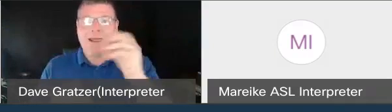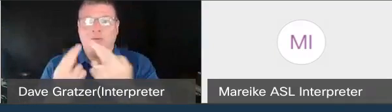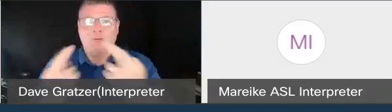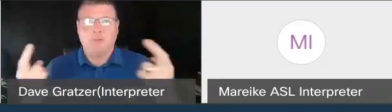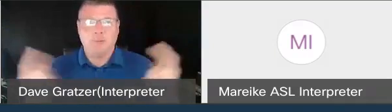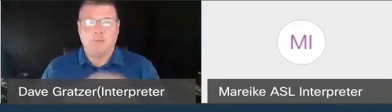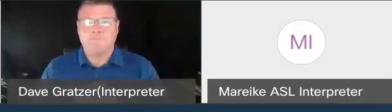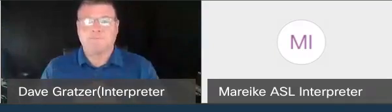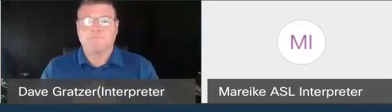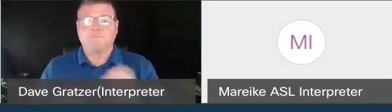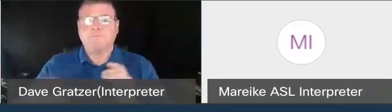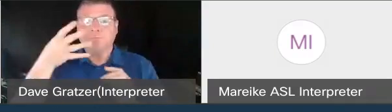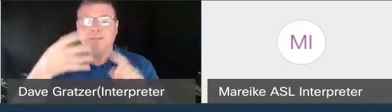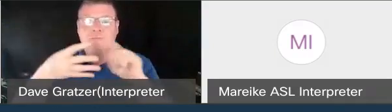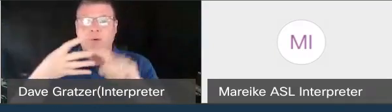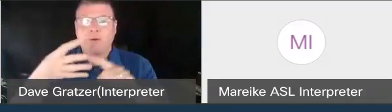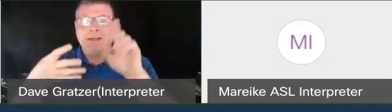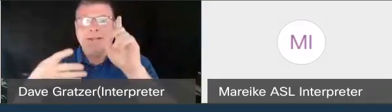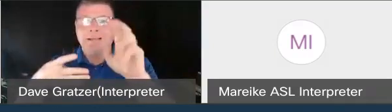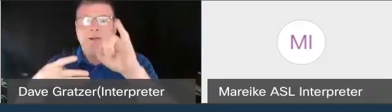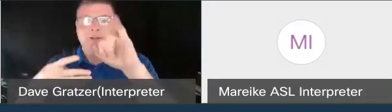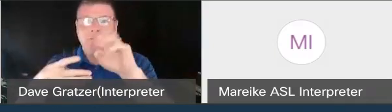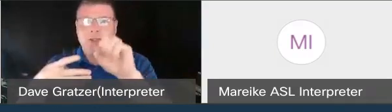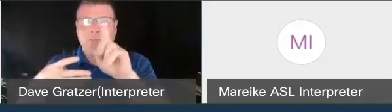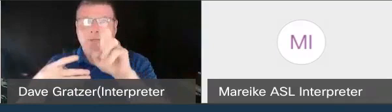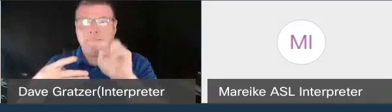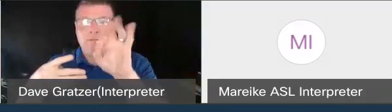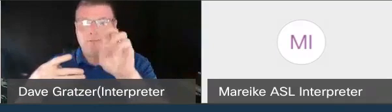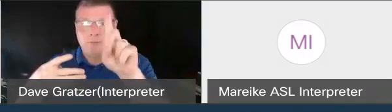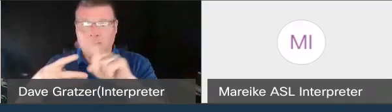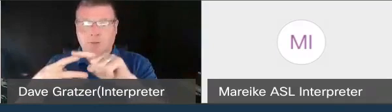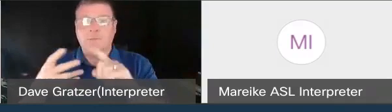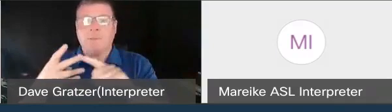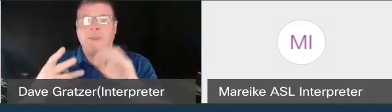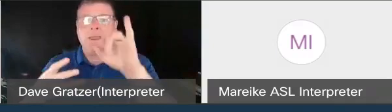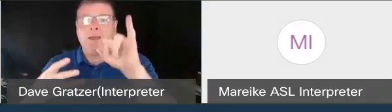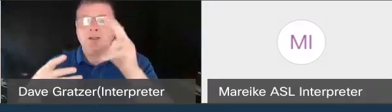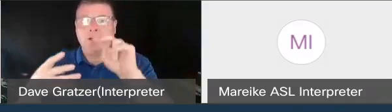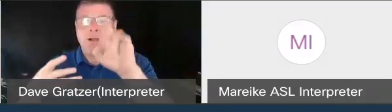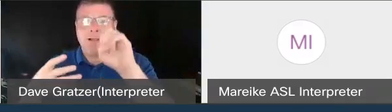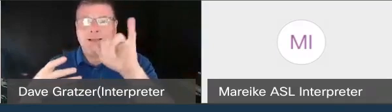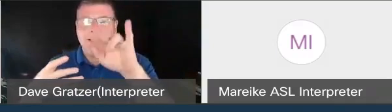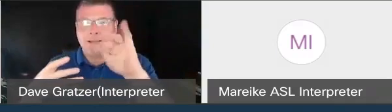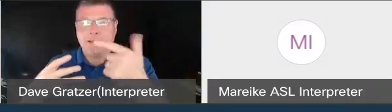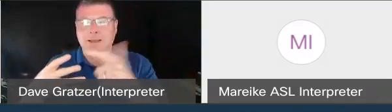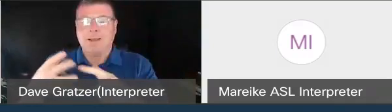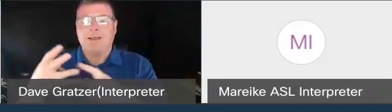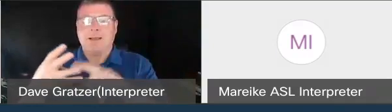The four presenters today are Dr. James Dunford, Officer John Liening, Officer Brad Mansur,